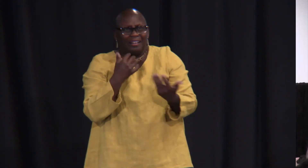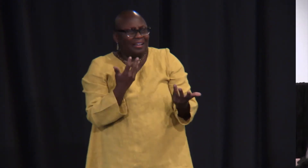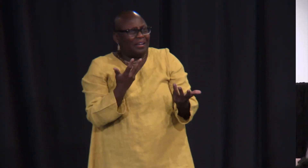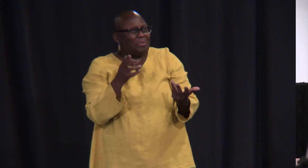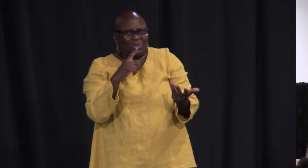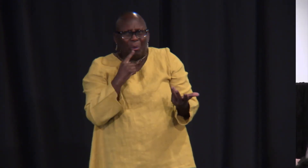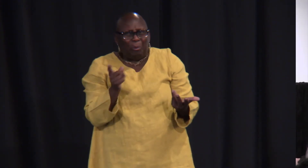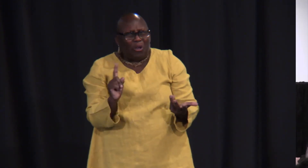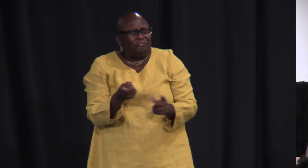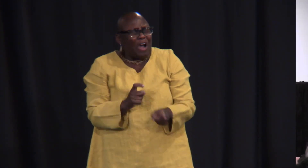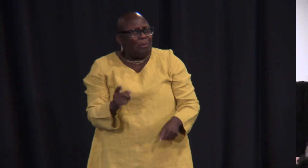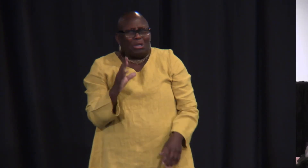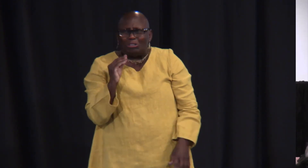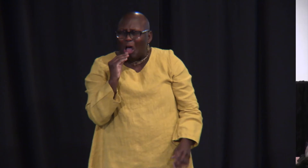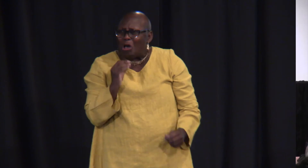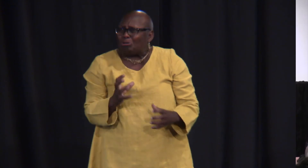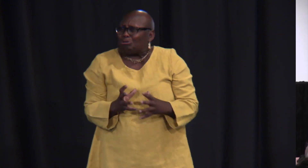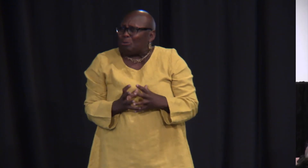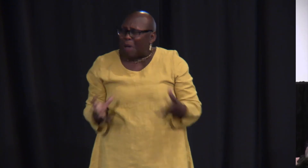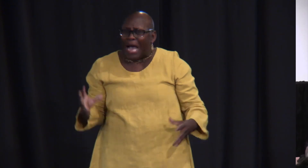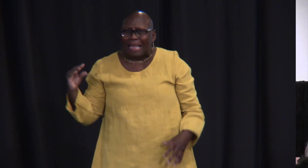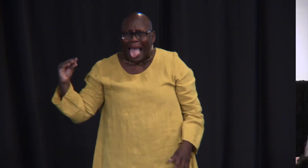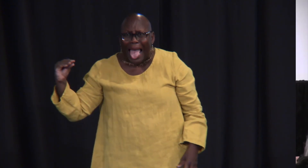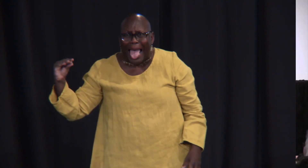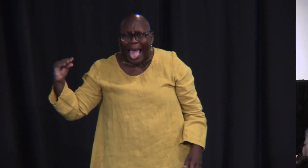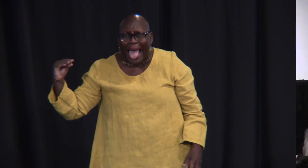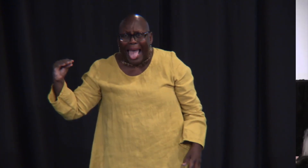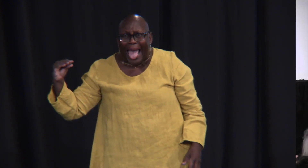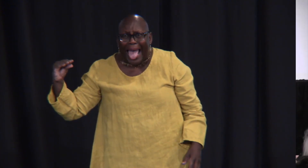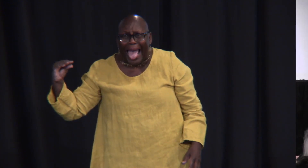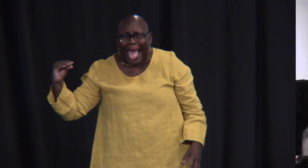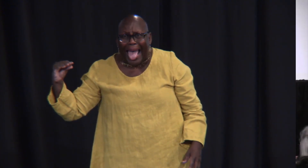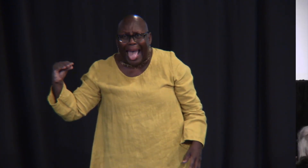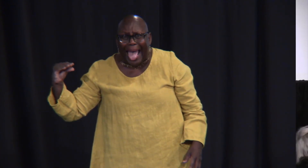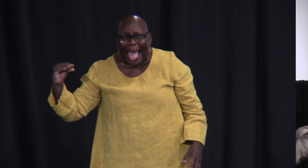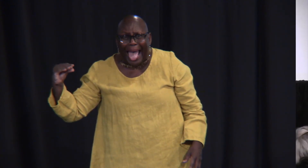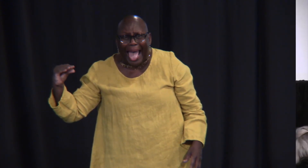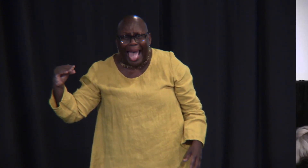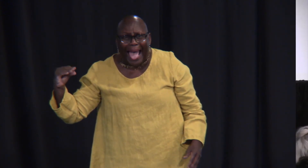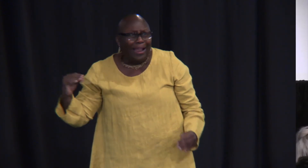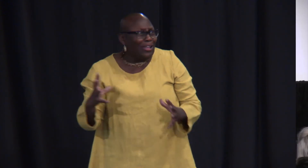She can't cook a meal without him interrupting every other minute.